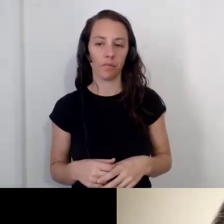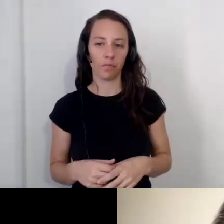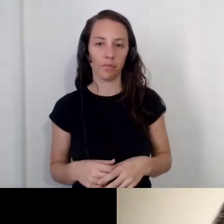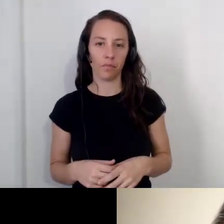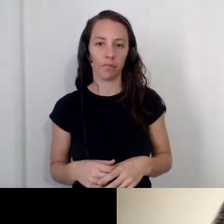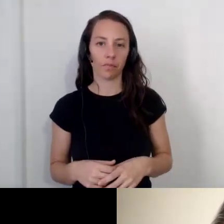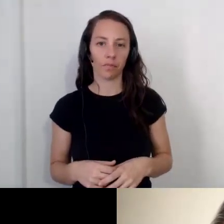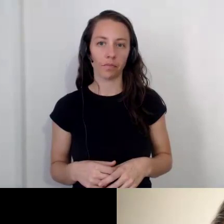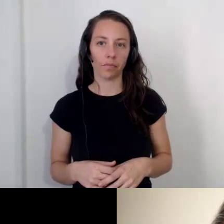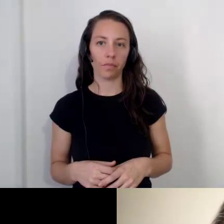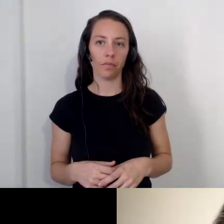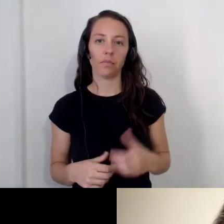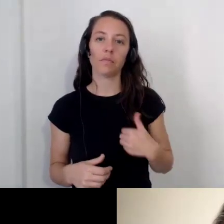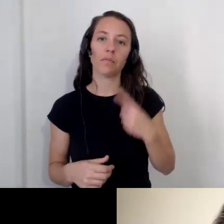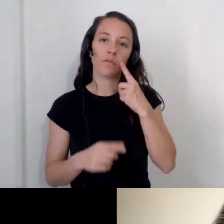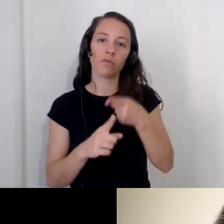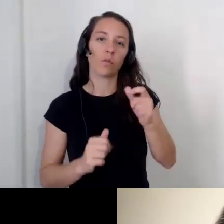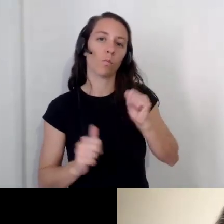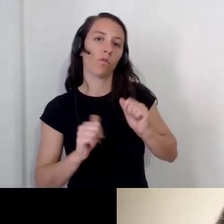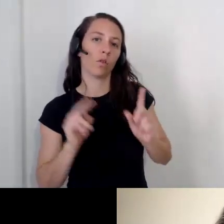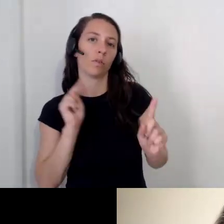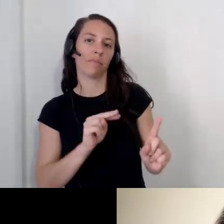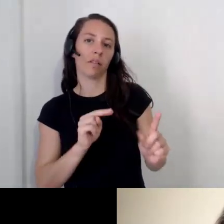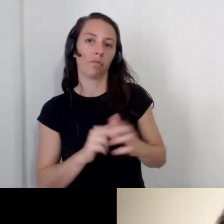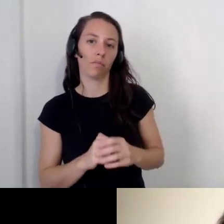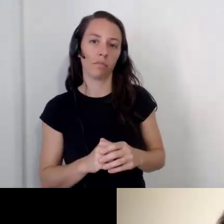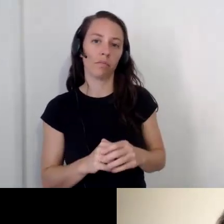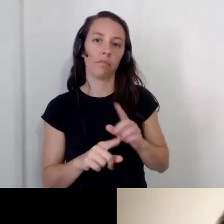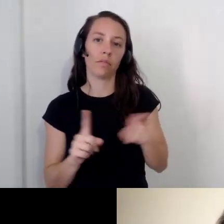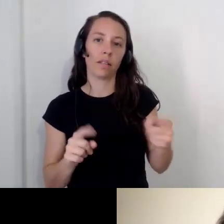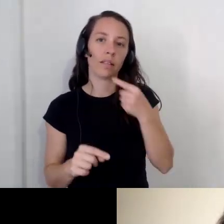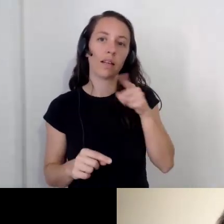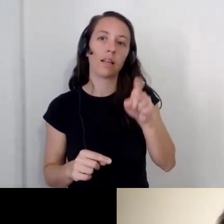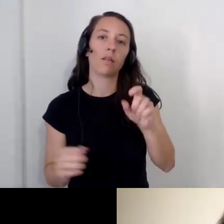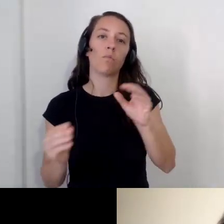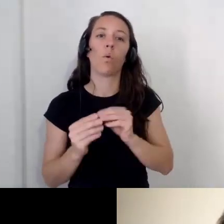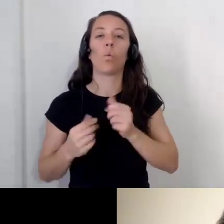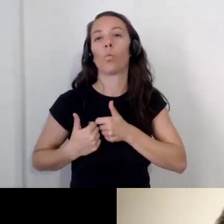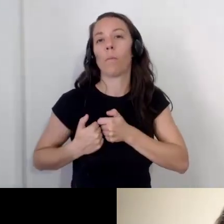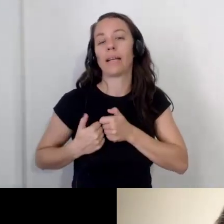performance perspective but somebody said that we need more romantic stories portraying folks with disabilities.